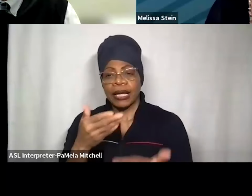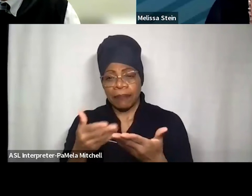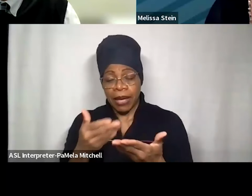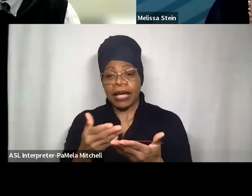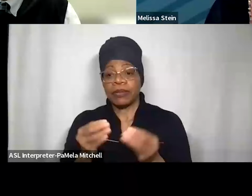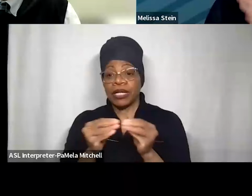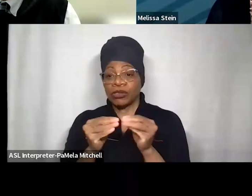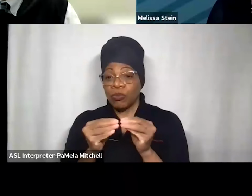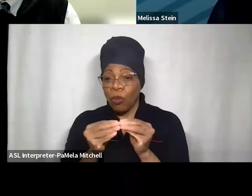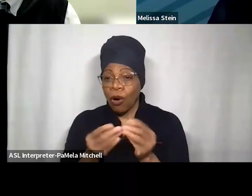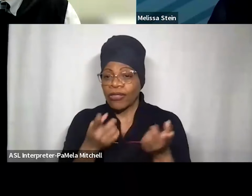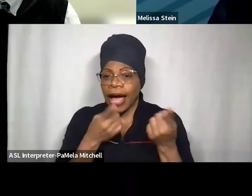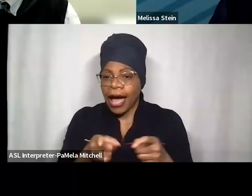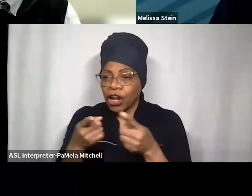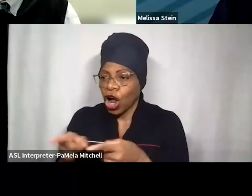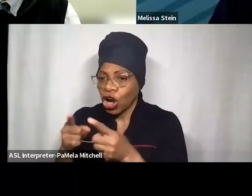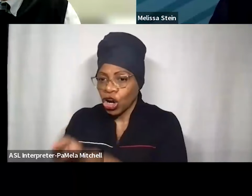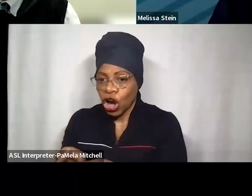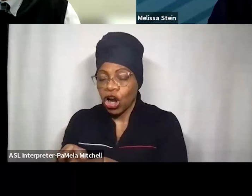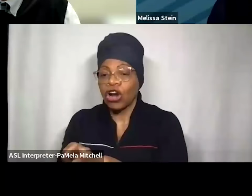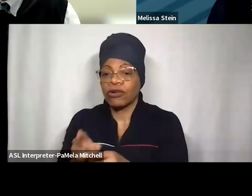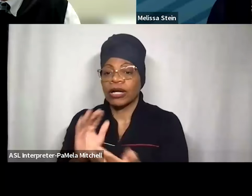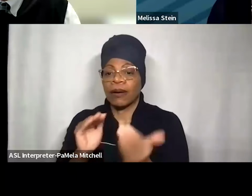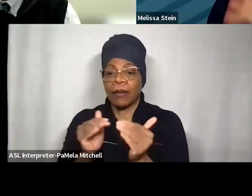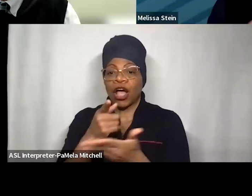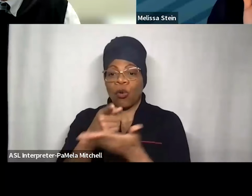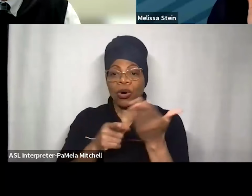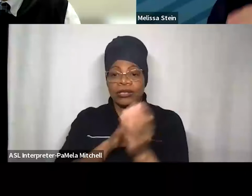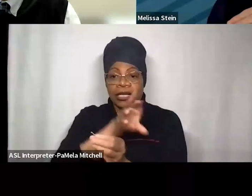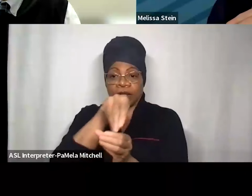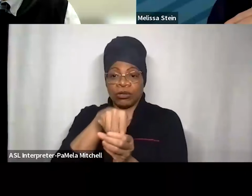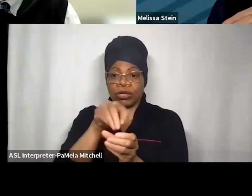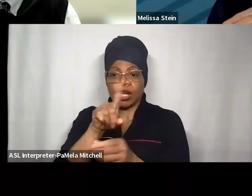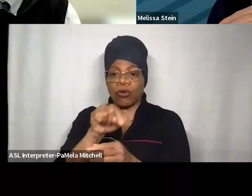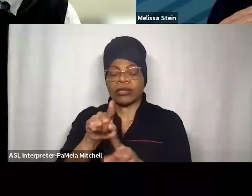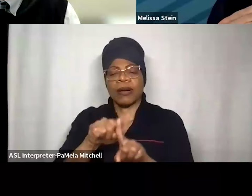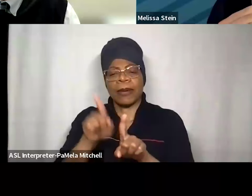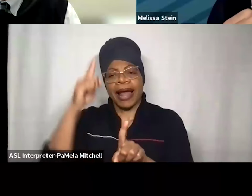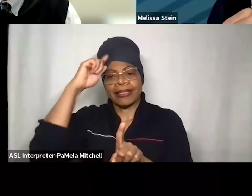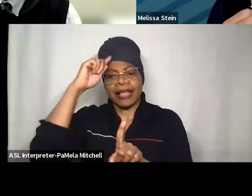than what's included in the question, but I think the bottom line would be, how would you explain